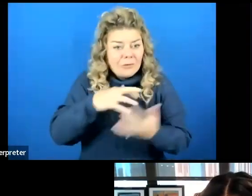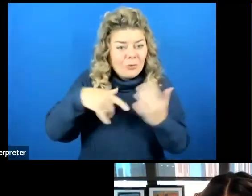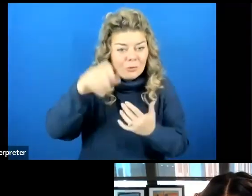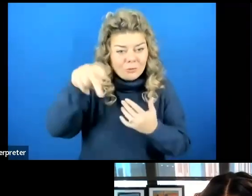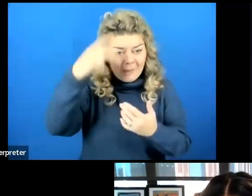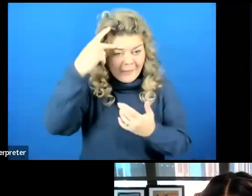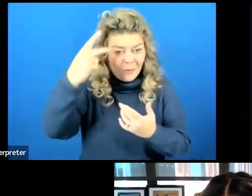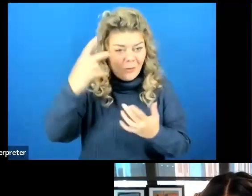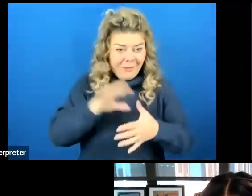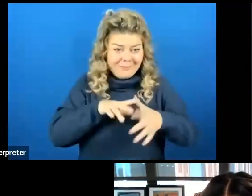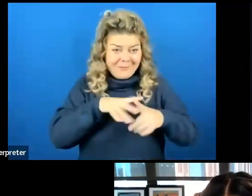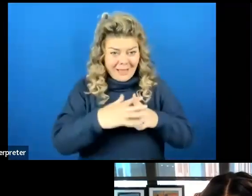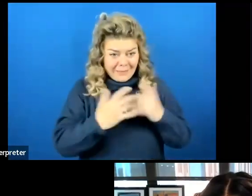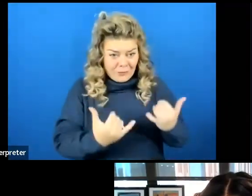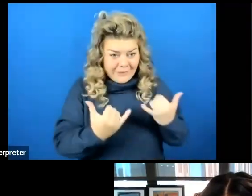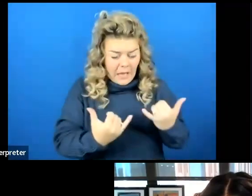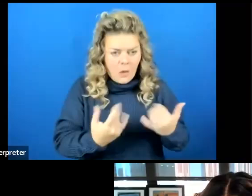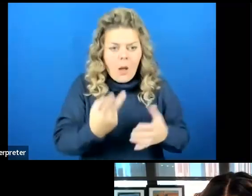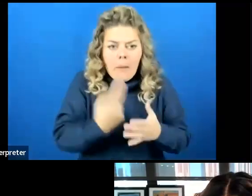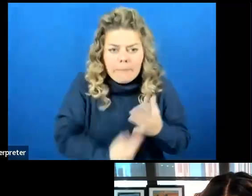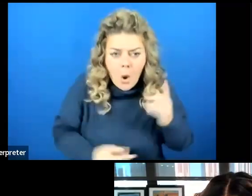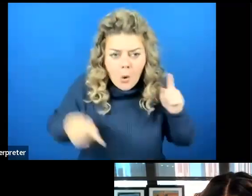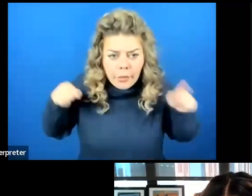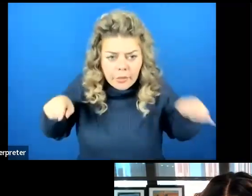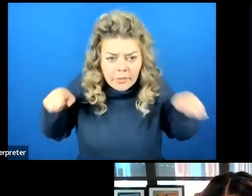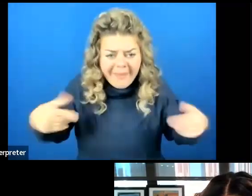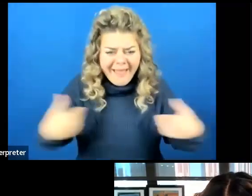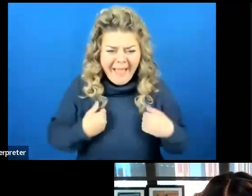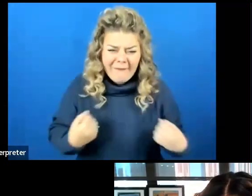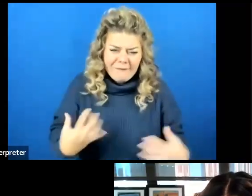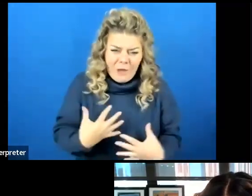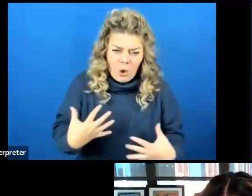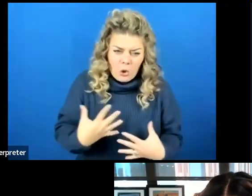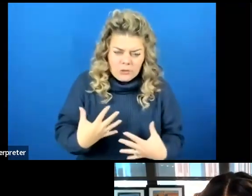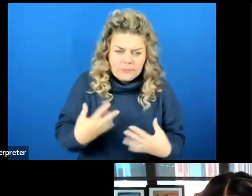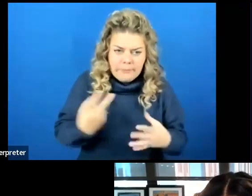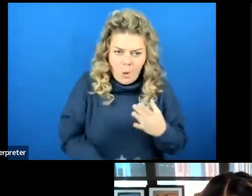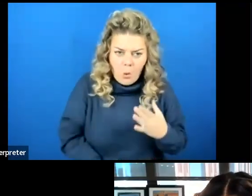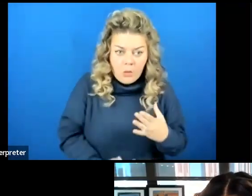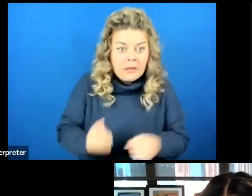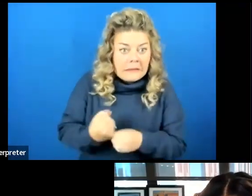there can be fears on both sides of the spectrum around expressing one's views.